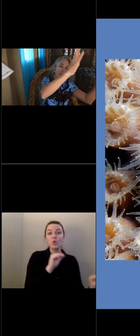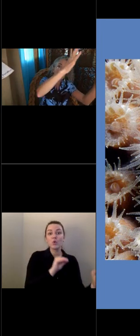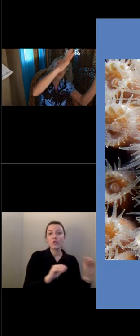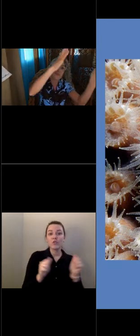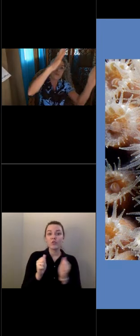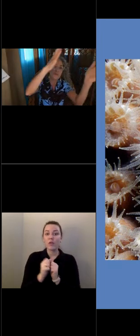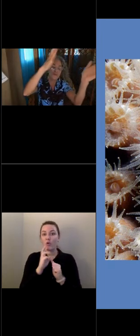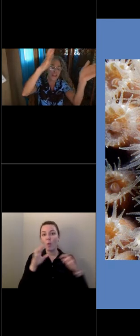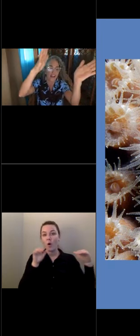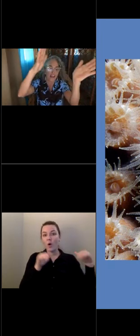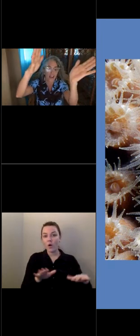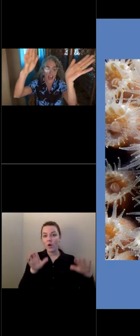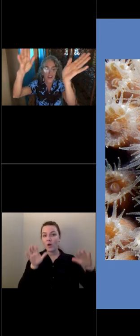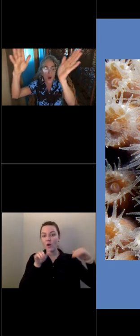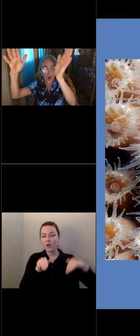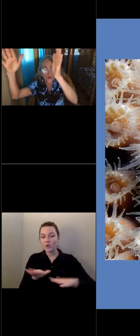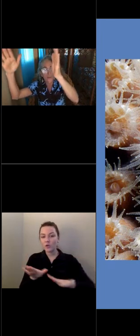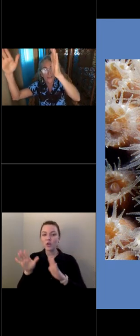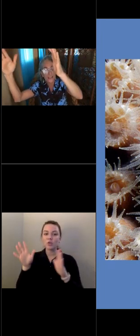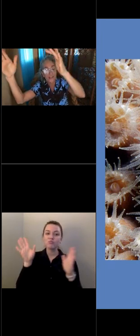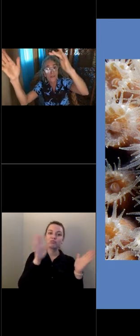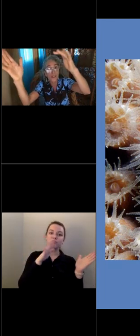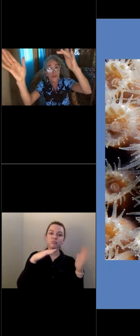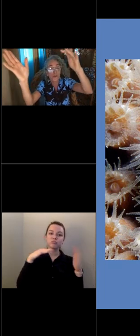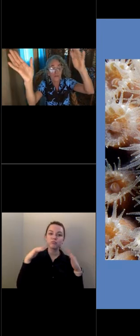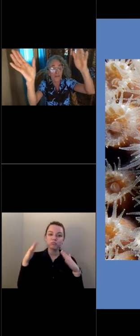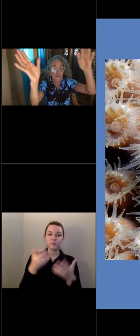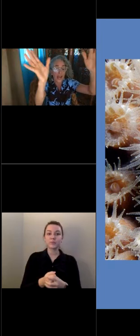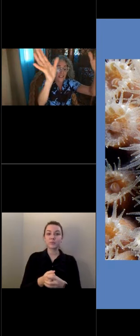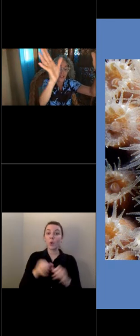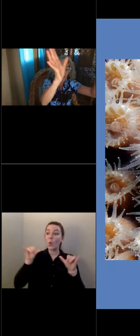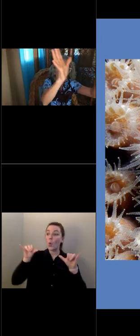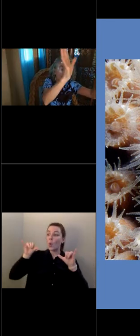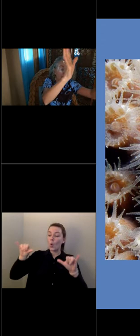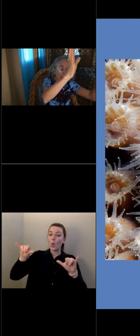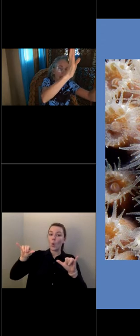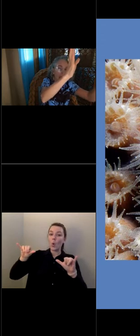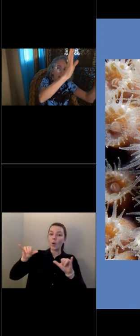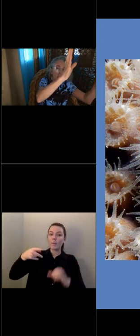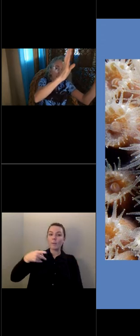And they're moving. And oh, here comes a group of plankton drifting by.